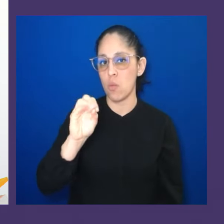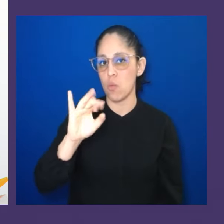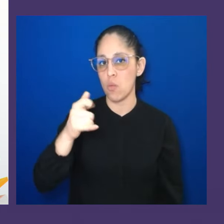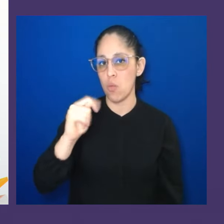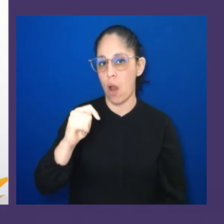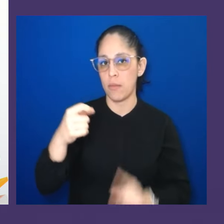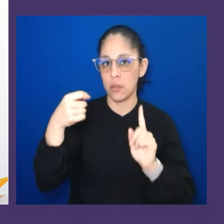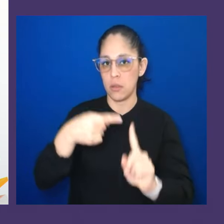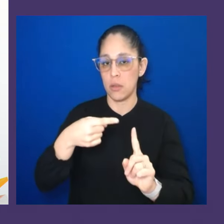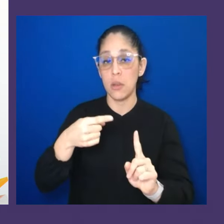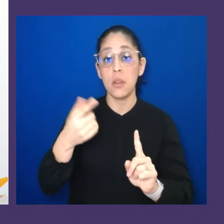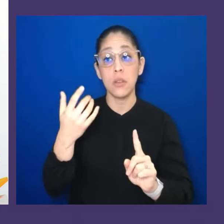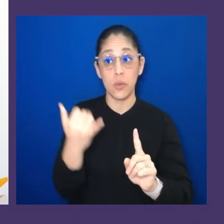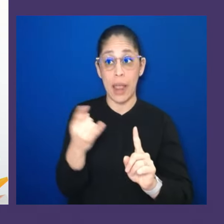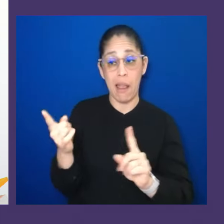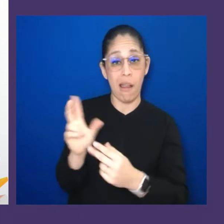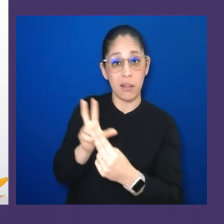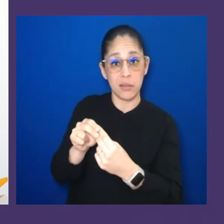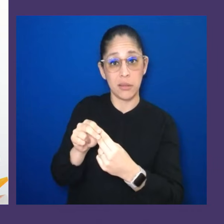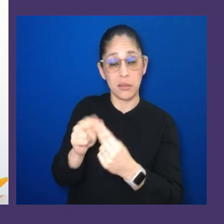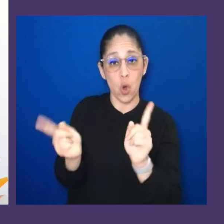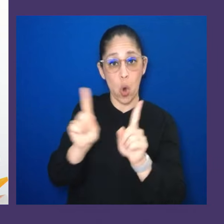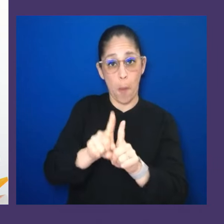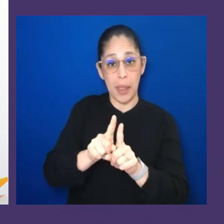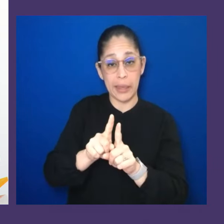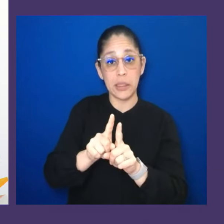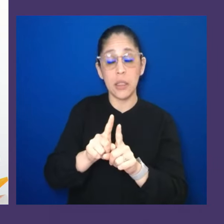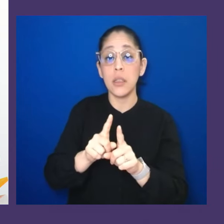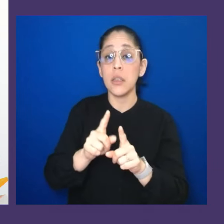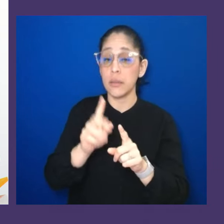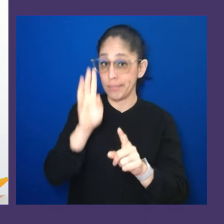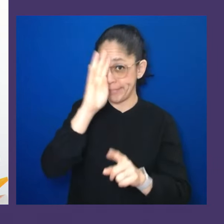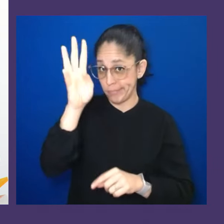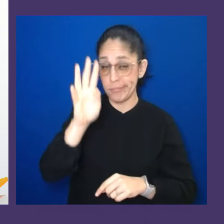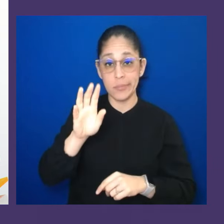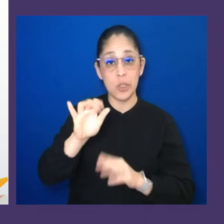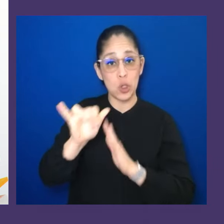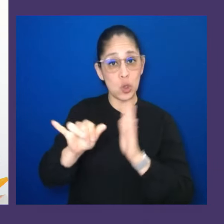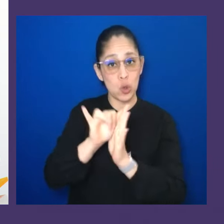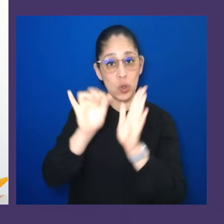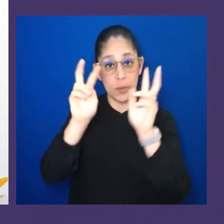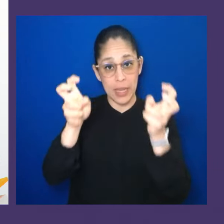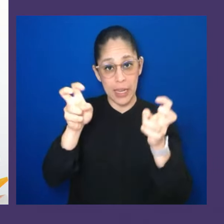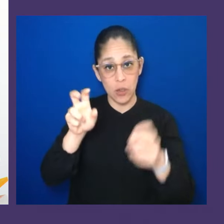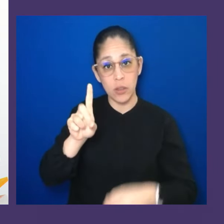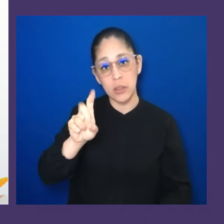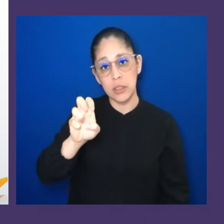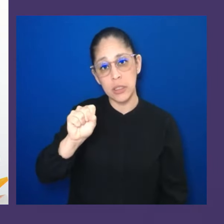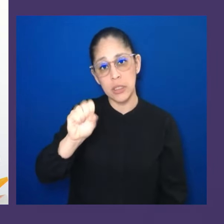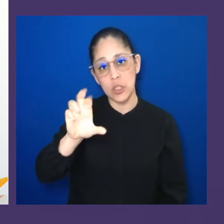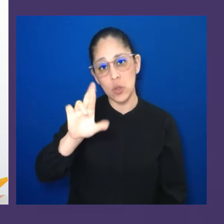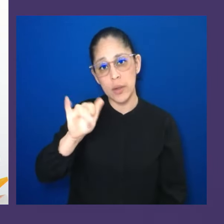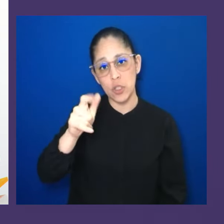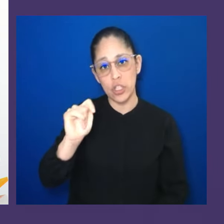to make me a YouTube title, description and the tags, explaining how Camilo Sanchez,